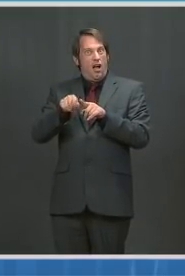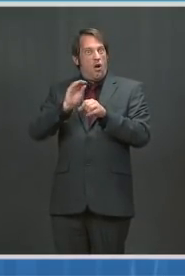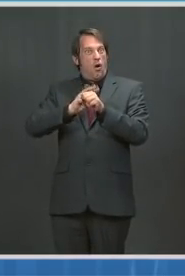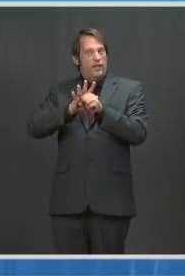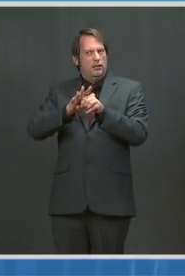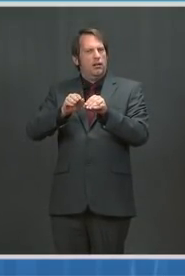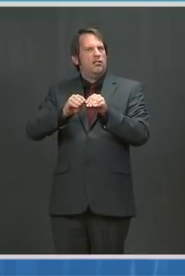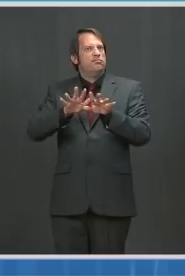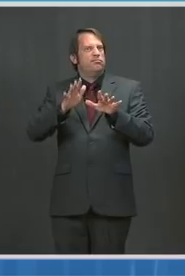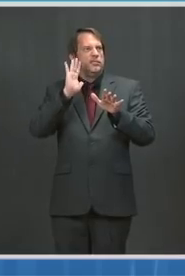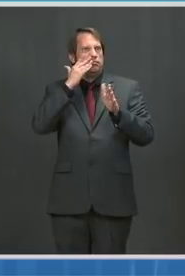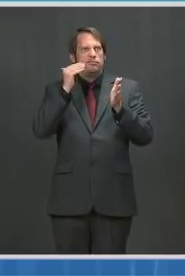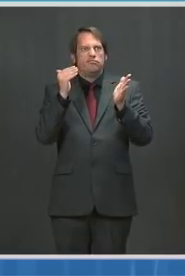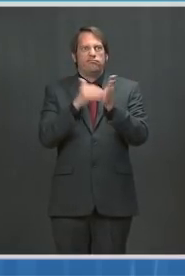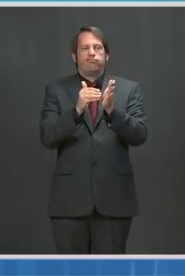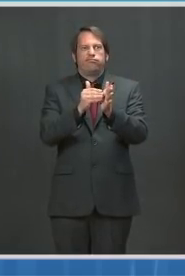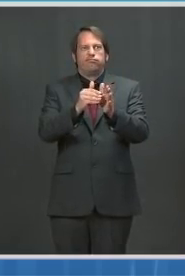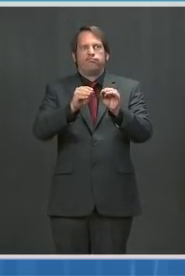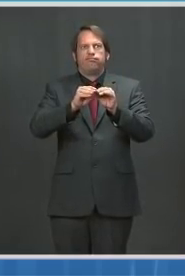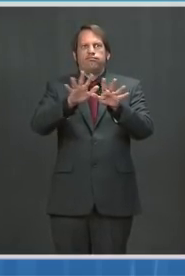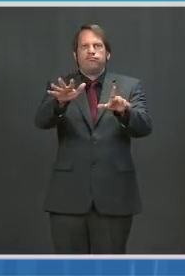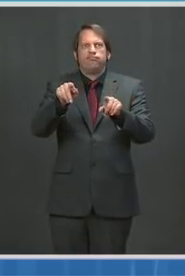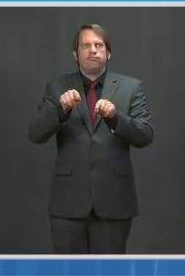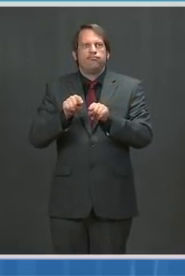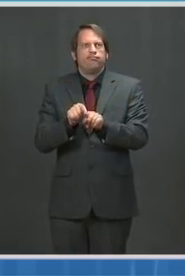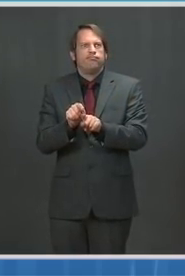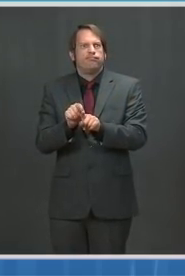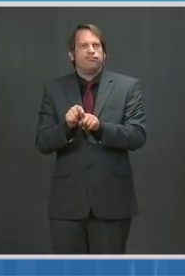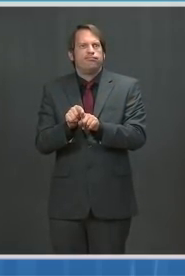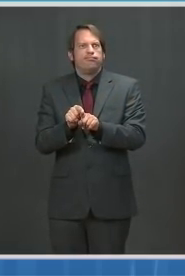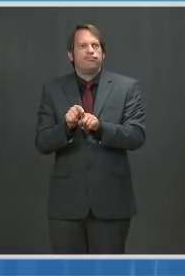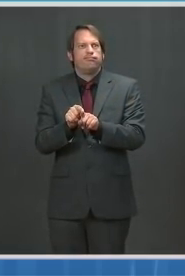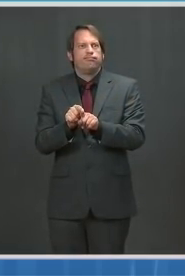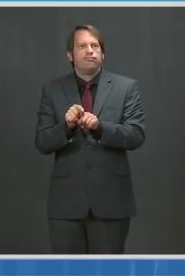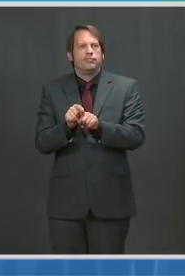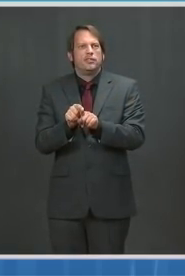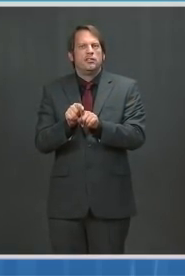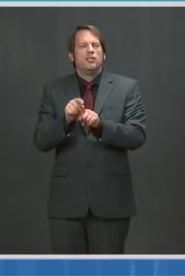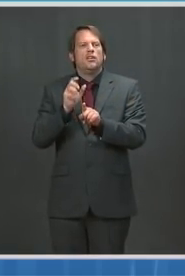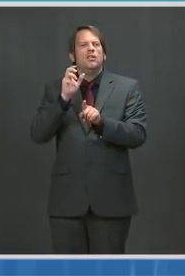or it's the most common, period -- like, even compared with the original strain?